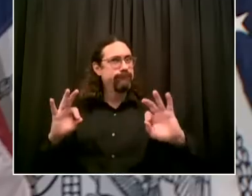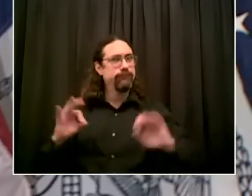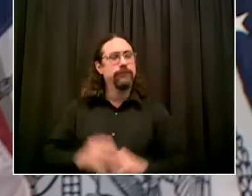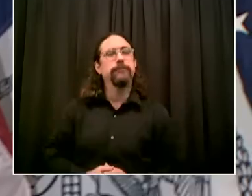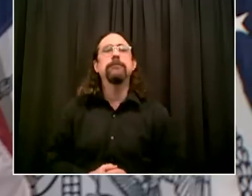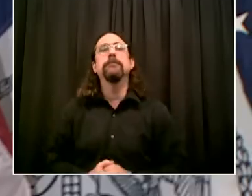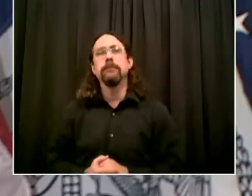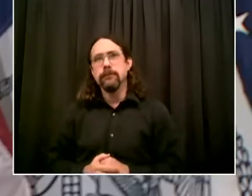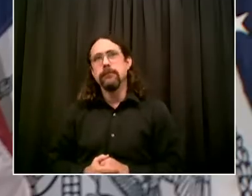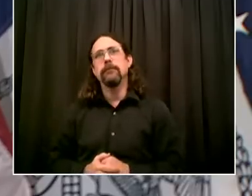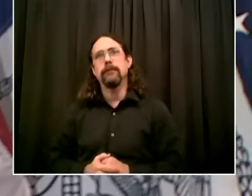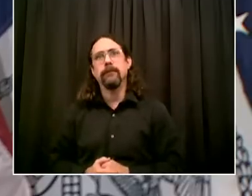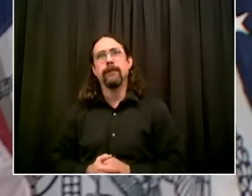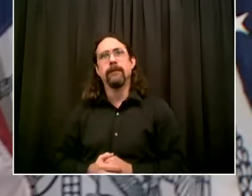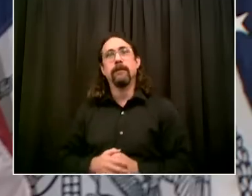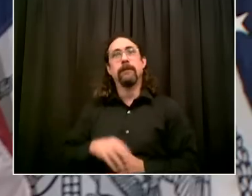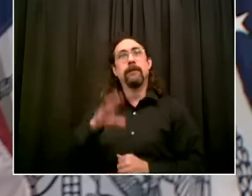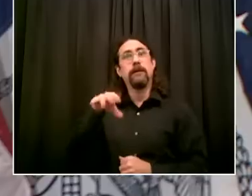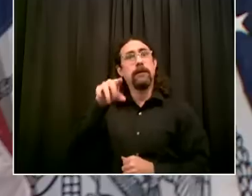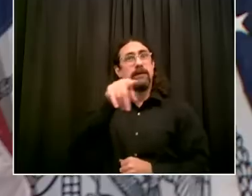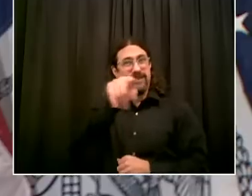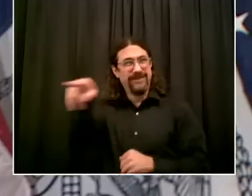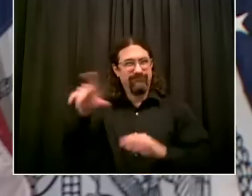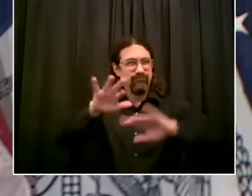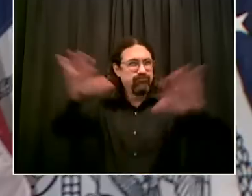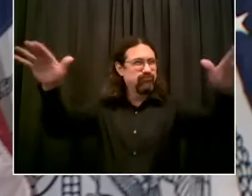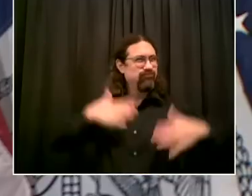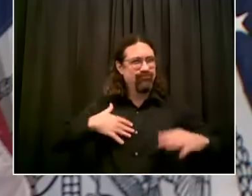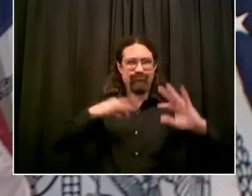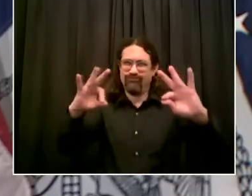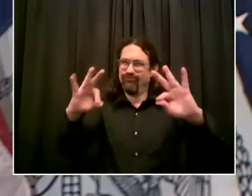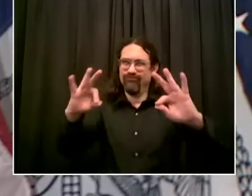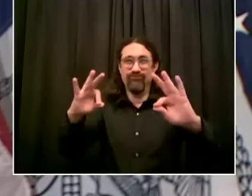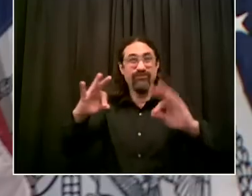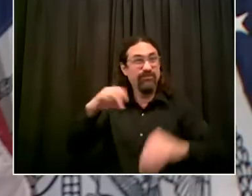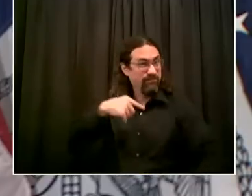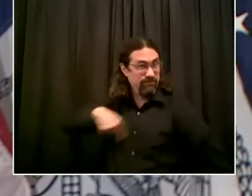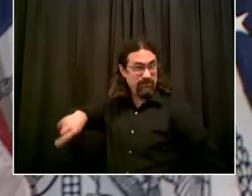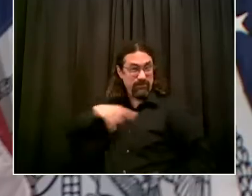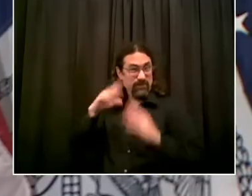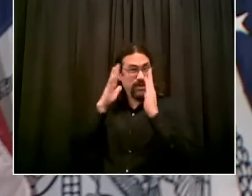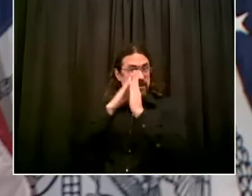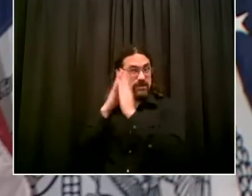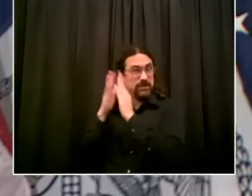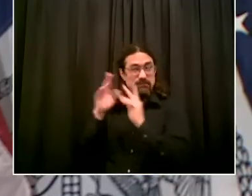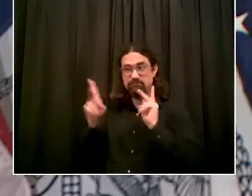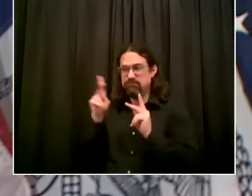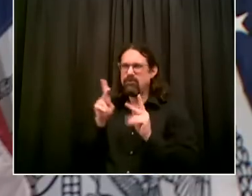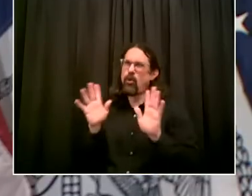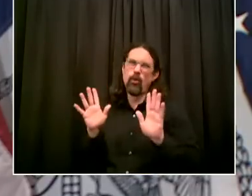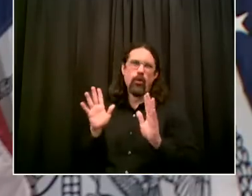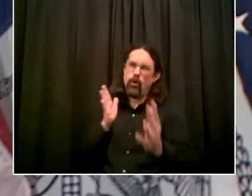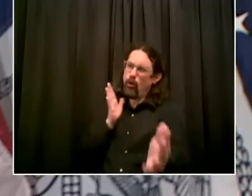LONG WEEKEND. I CAN TELLL YOU, OUR CITY WORKERS, OUR CITY AGENCIES, WERE HARD AT WORK THIS